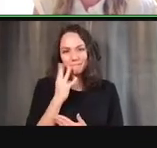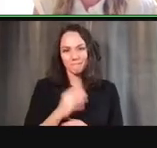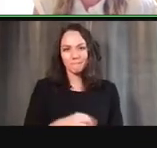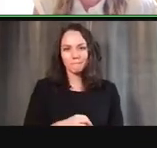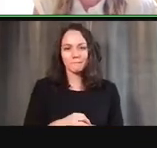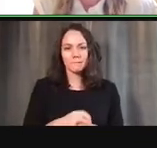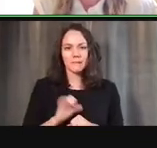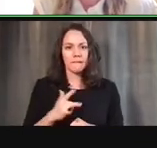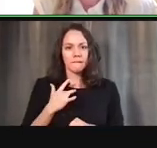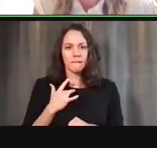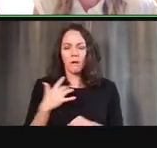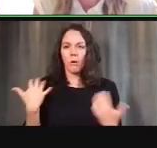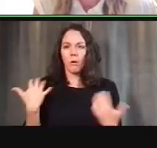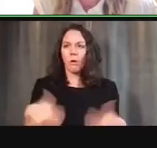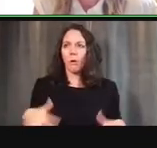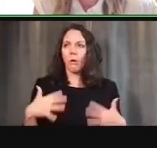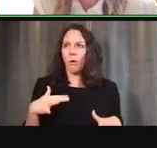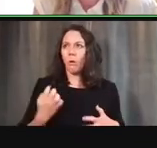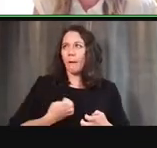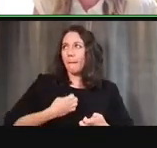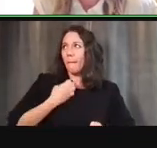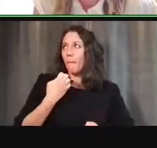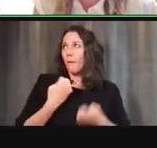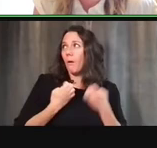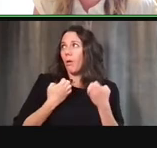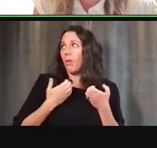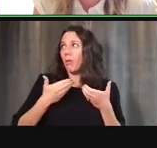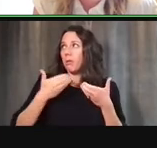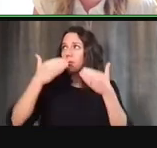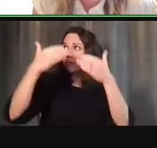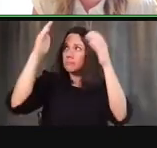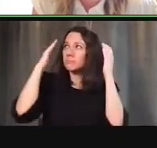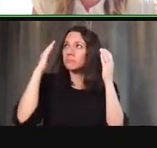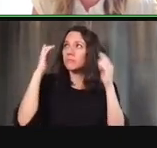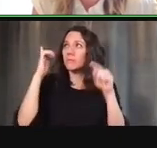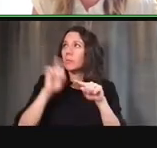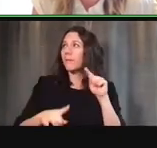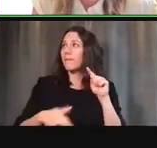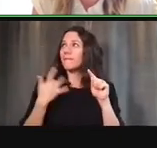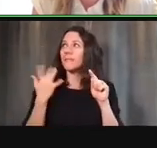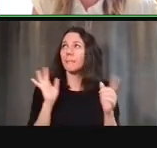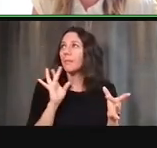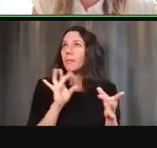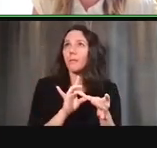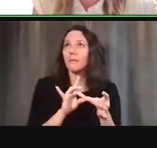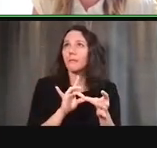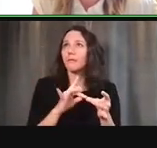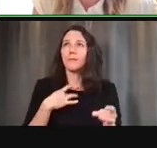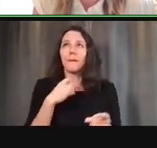emotional wall separating us from belonging or feeling love. These intense emotions can manifest